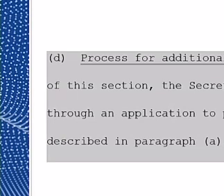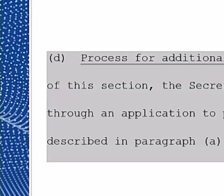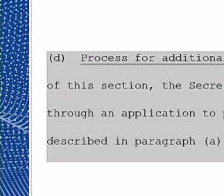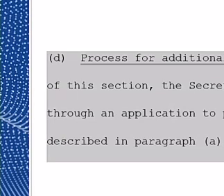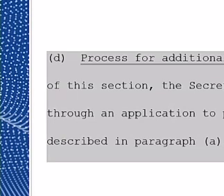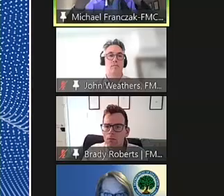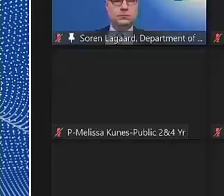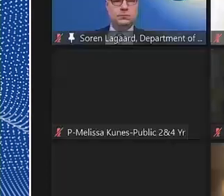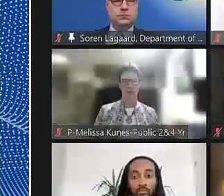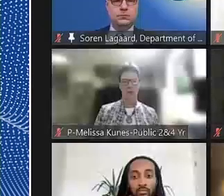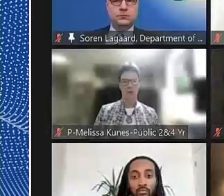Can you hear me?